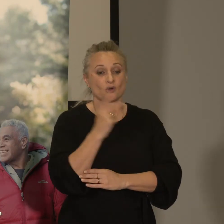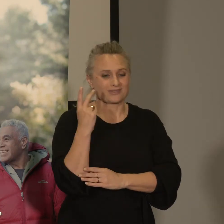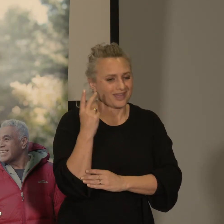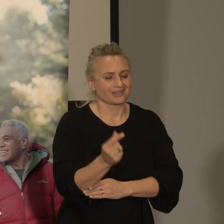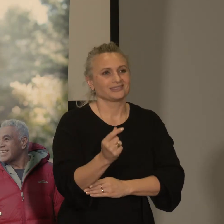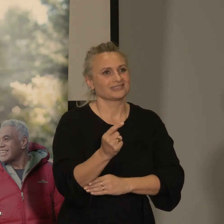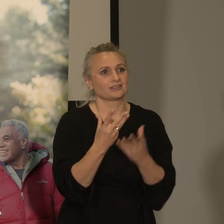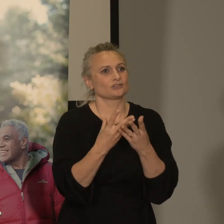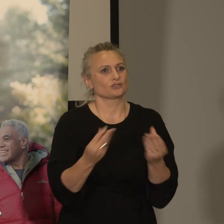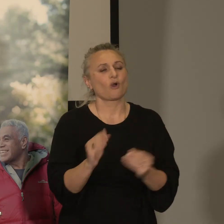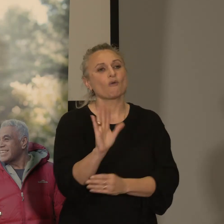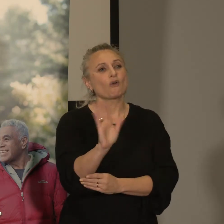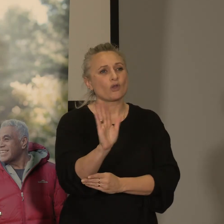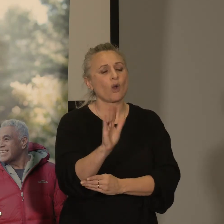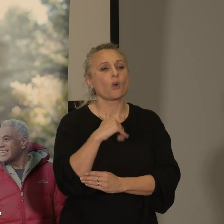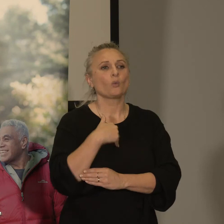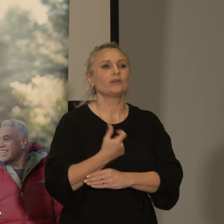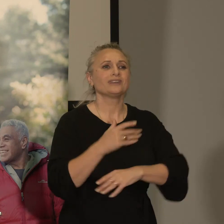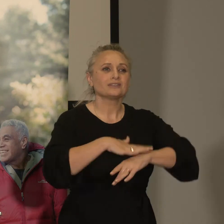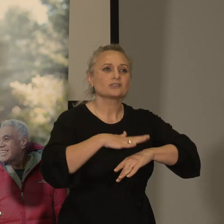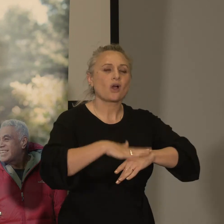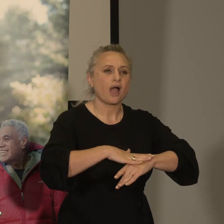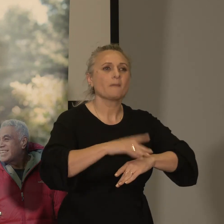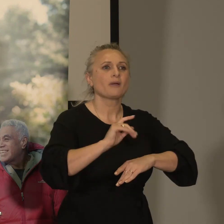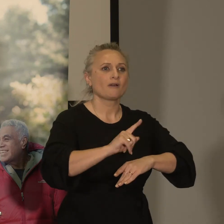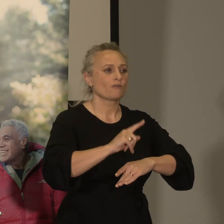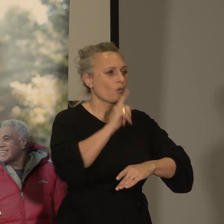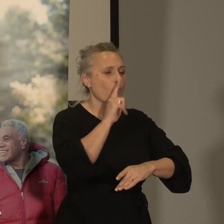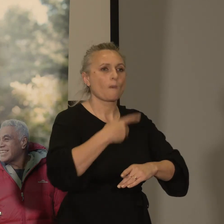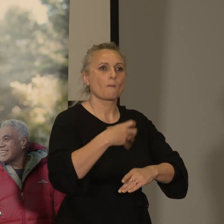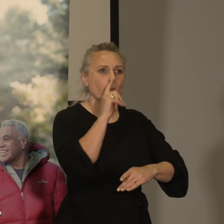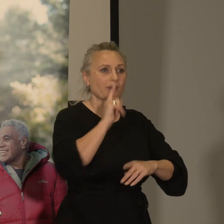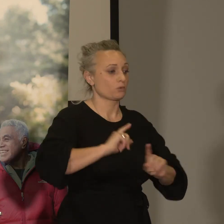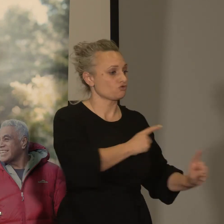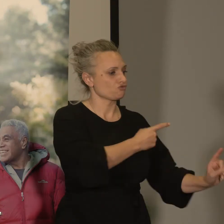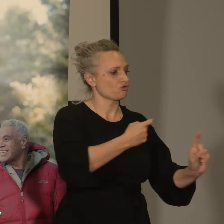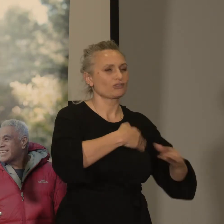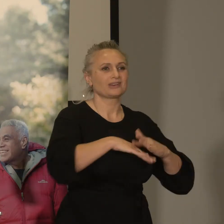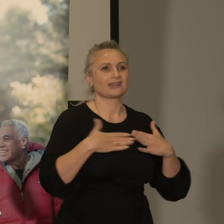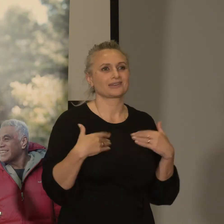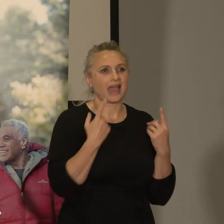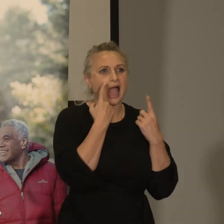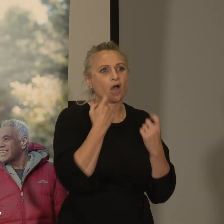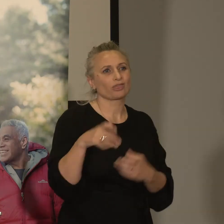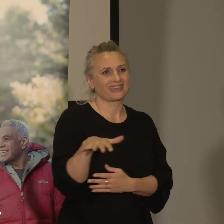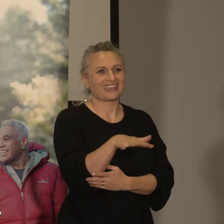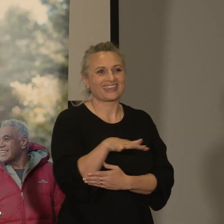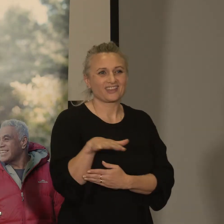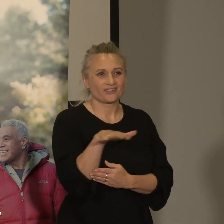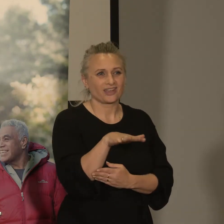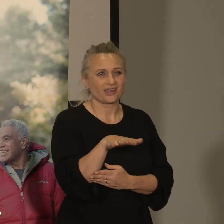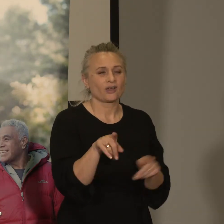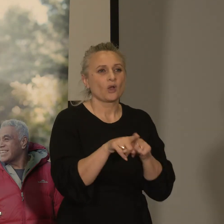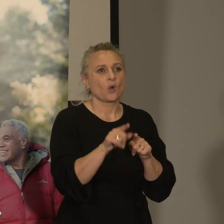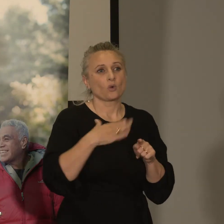time to recruit more people into the health sector. And